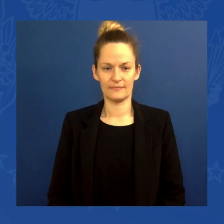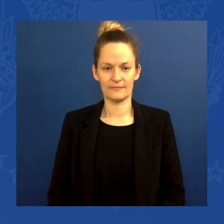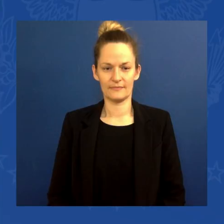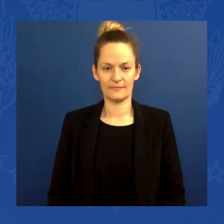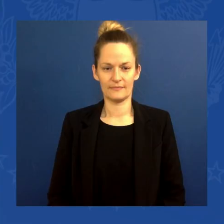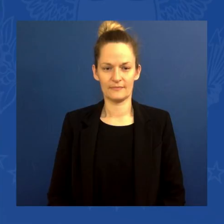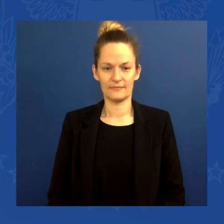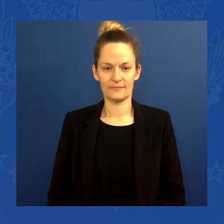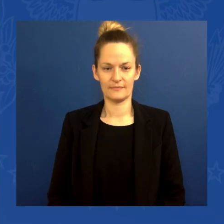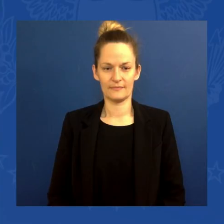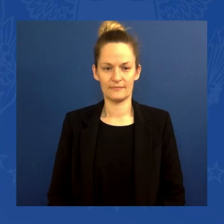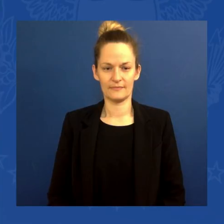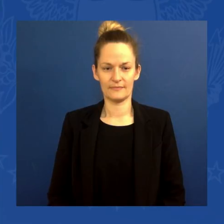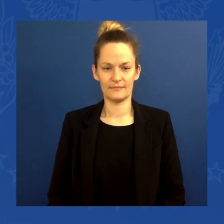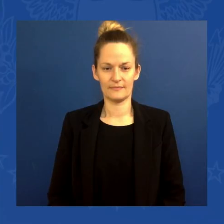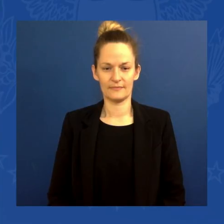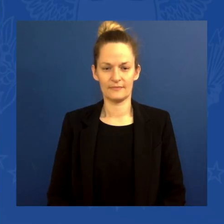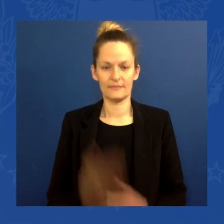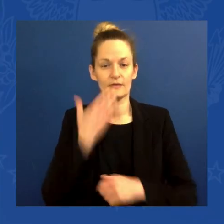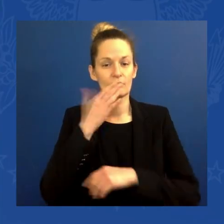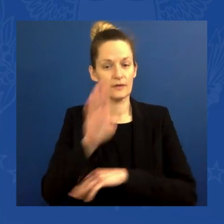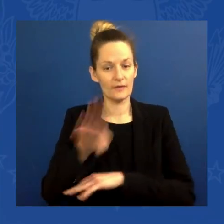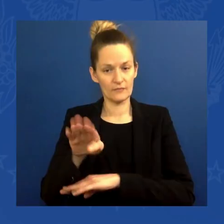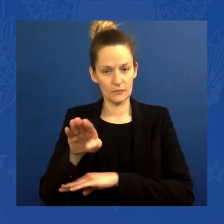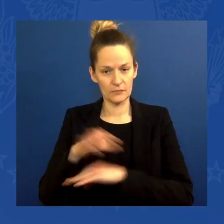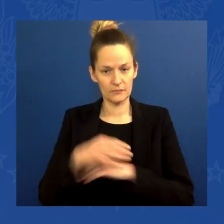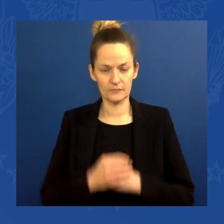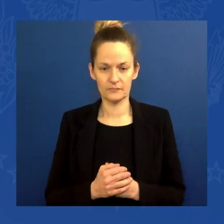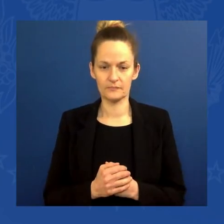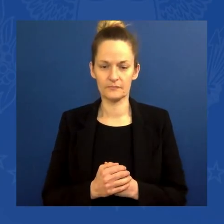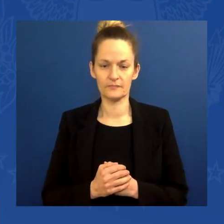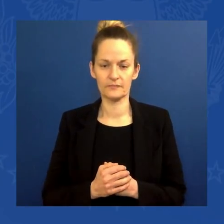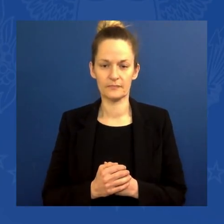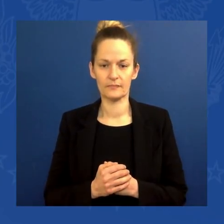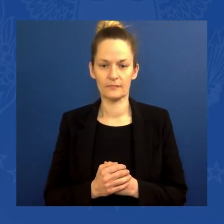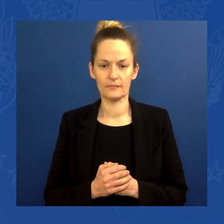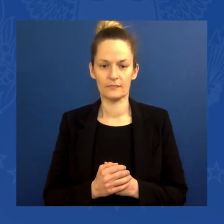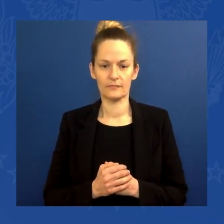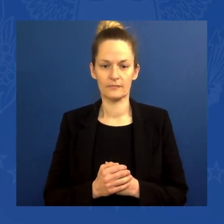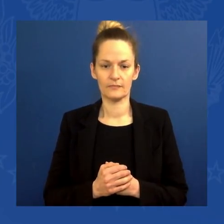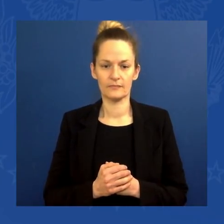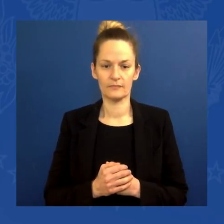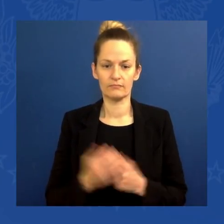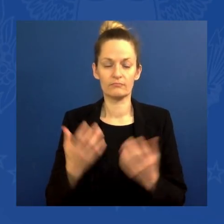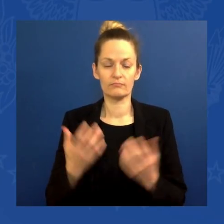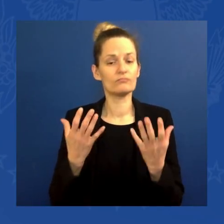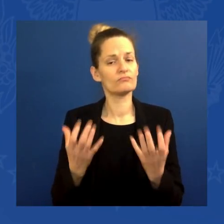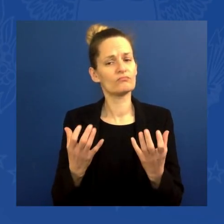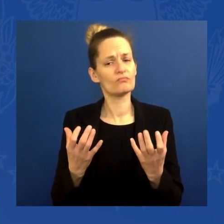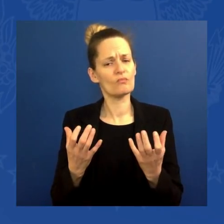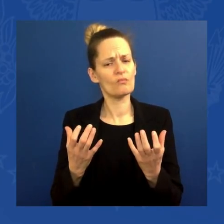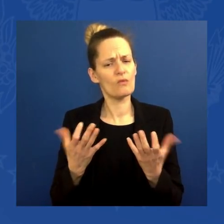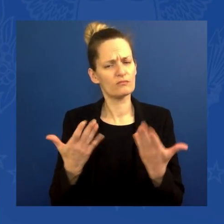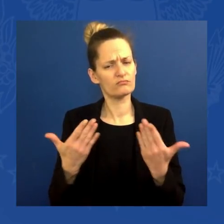The President: Good afternoon. I want to begin by thanking President Zelenskyy for his passionate message this morning.